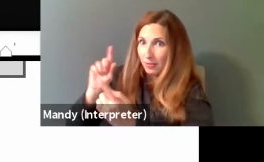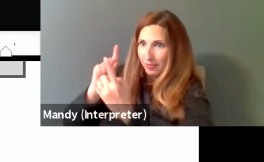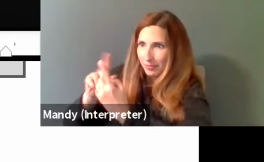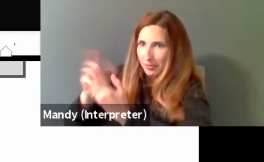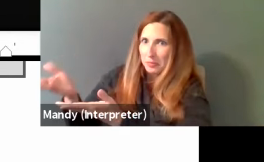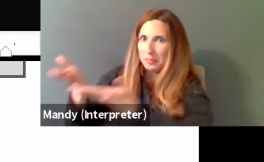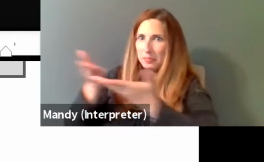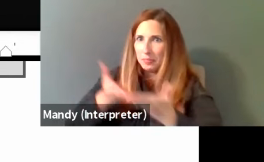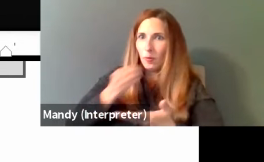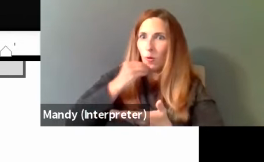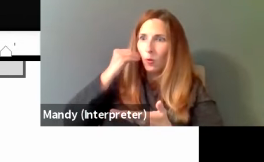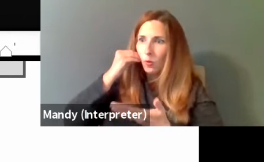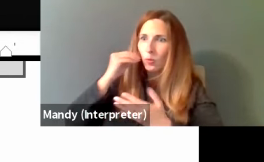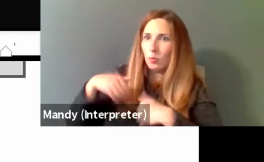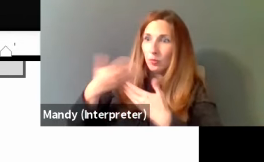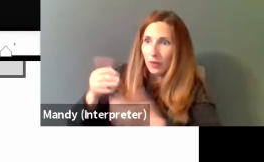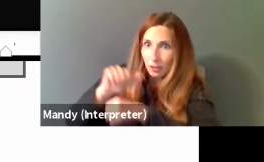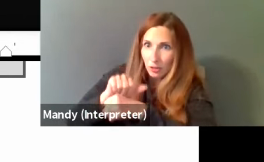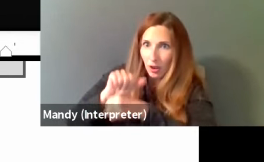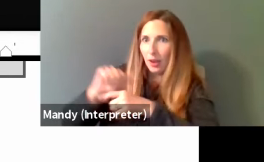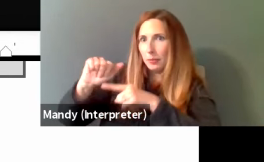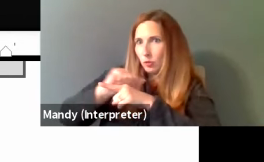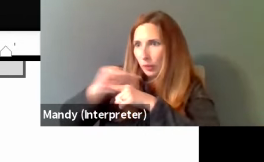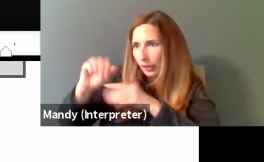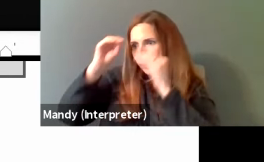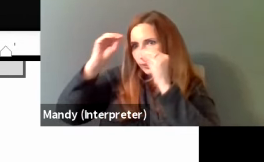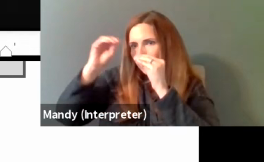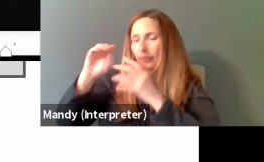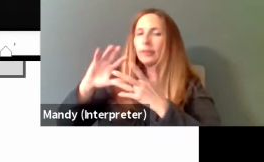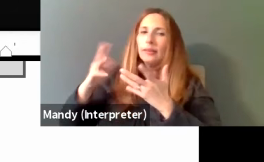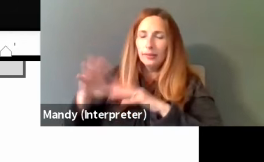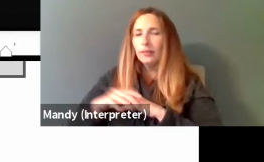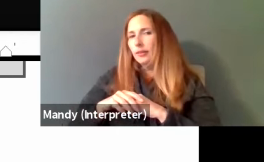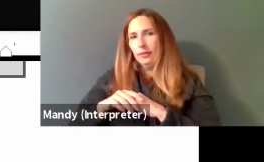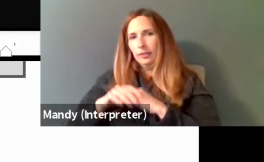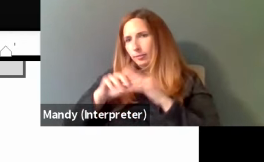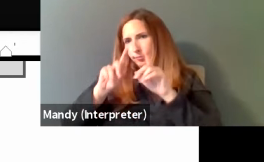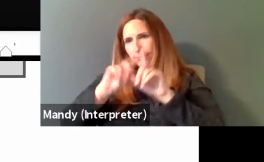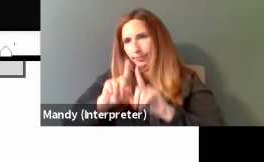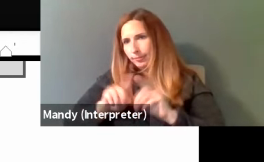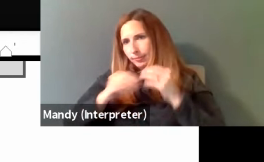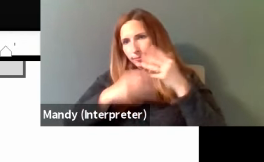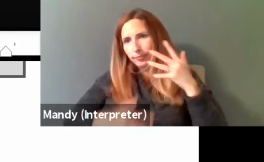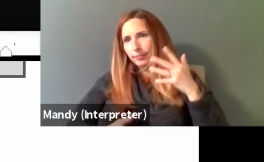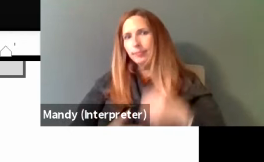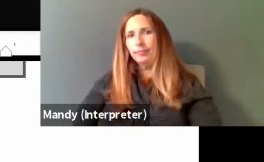giving them training, all the things that an organization such as theirs would do.